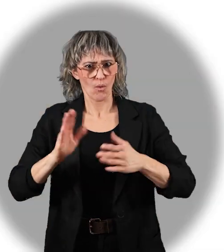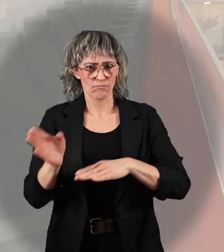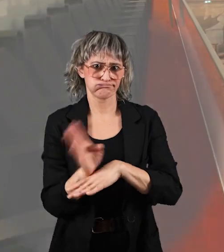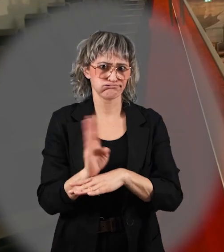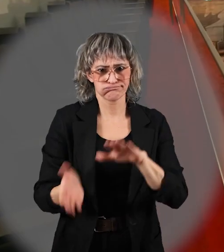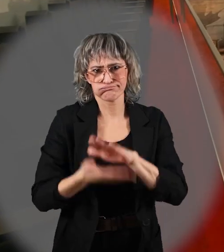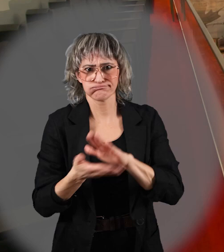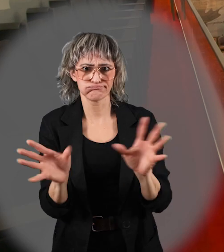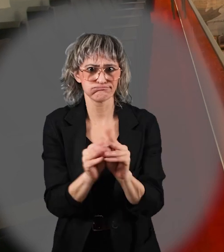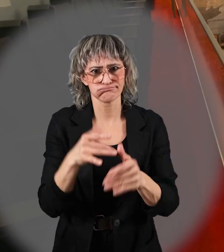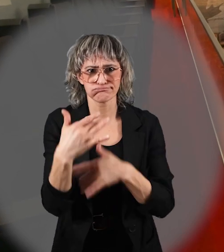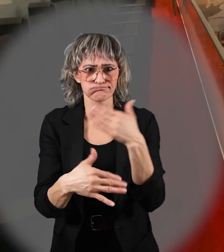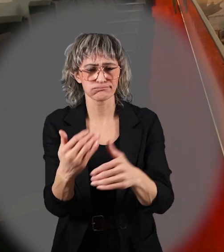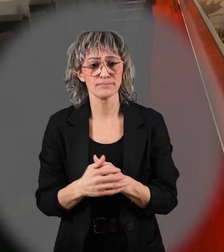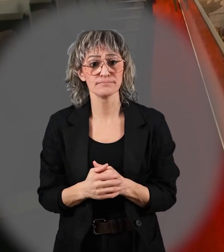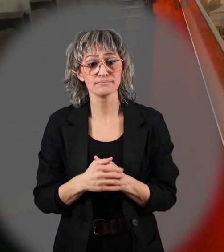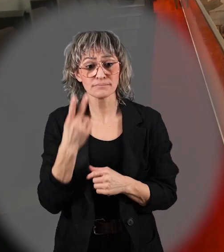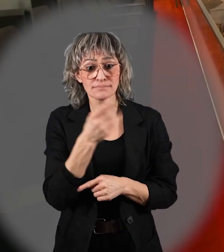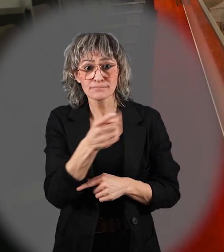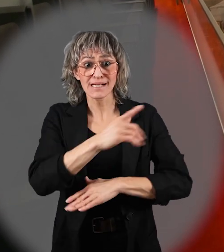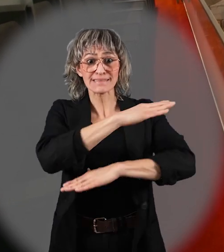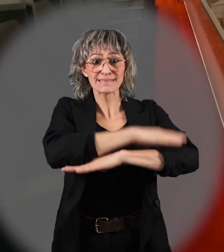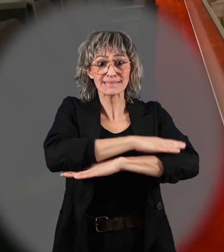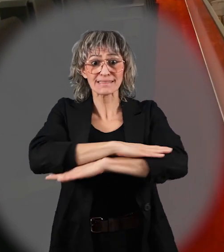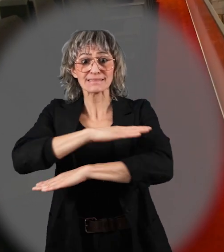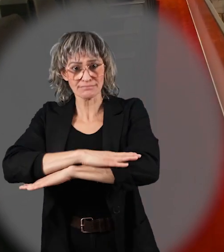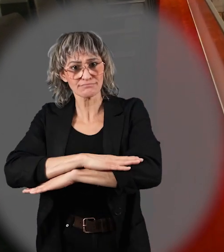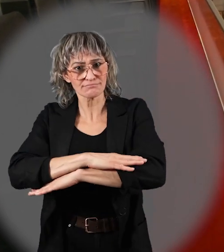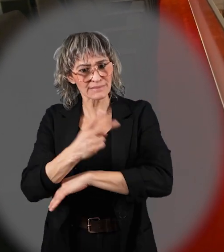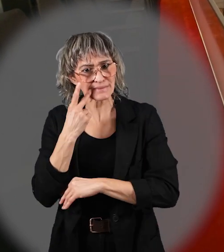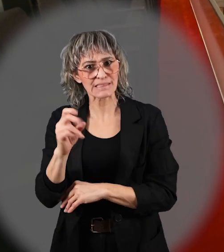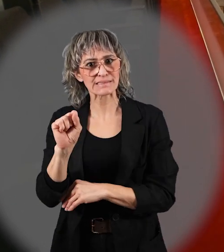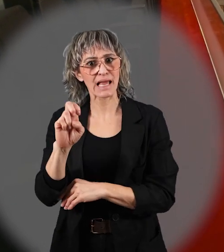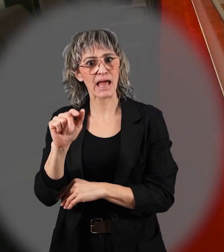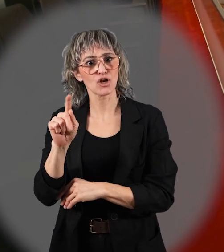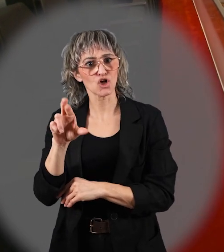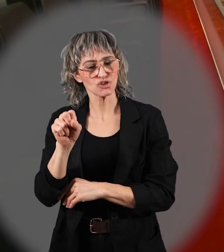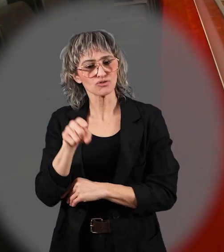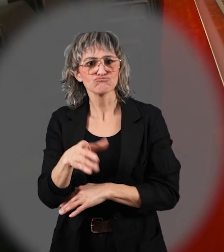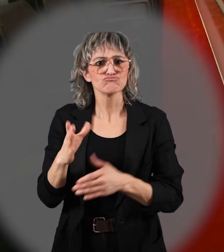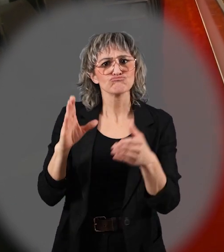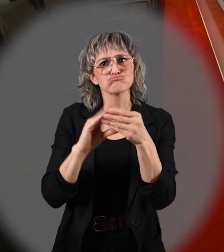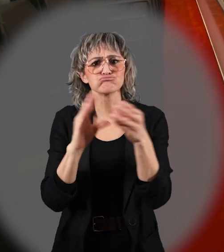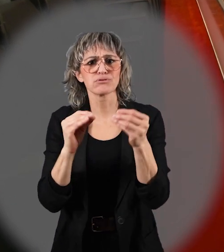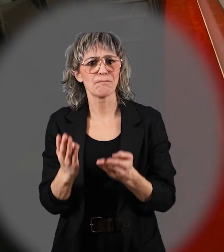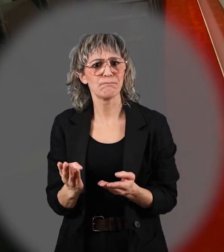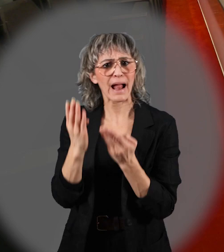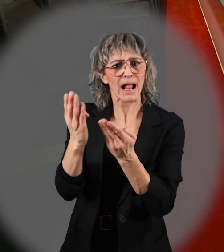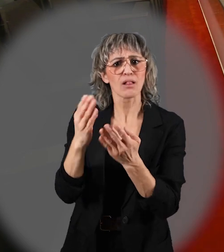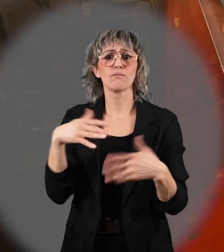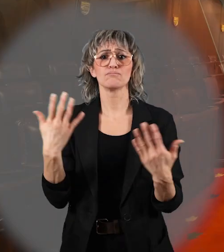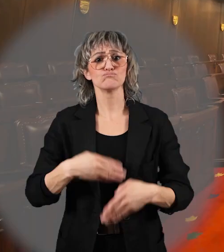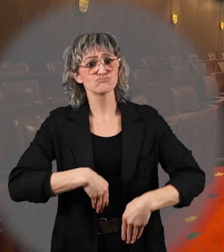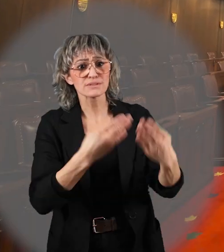Visitors are welcome to watch them in action from the public galleries that overlook the Chamber.